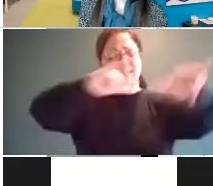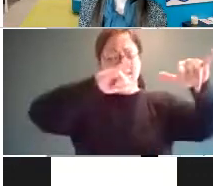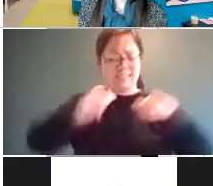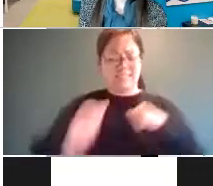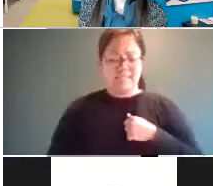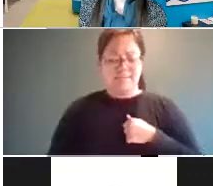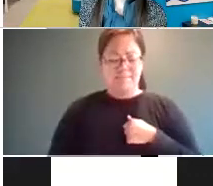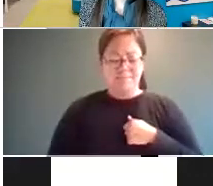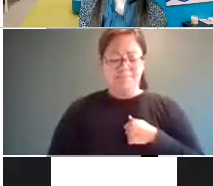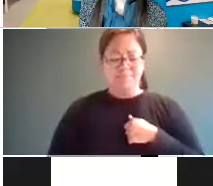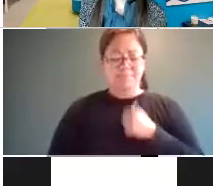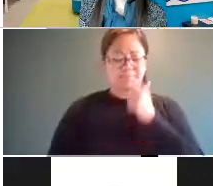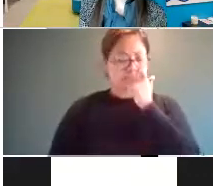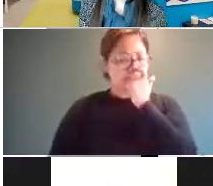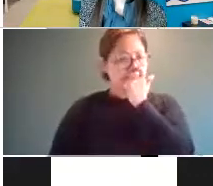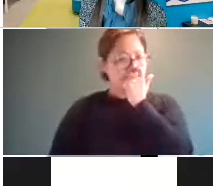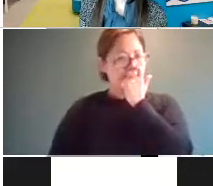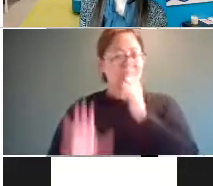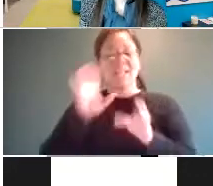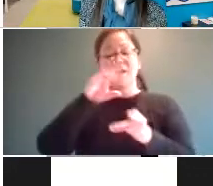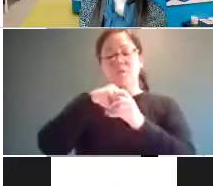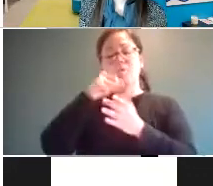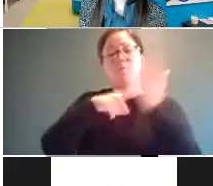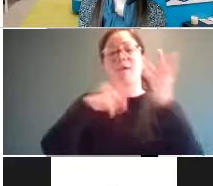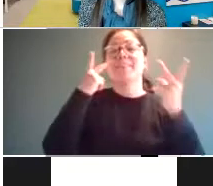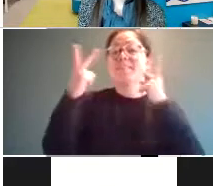Include what the visual representations are of your brand.